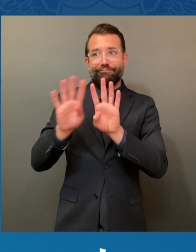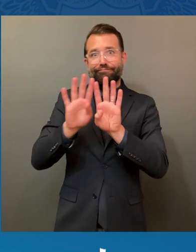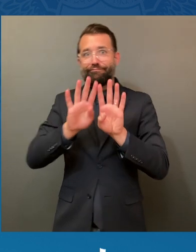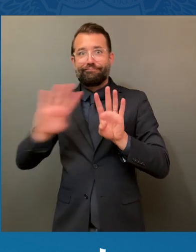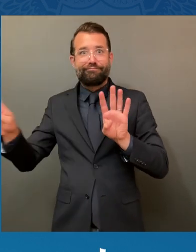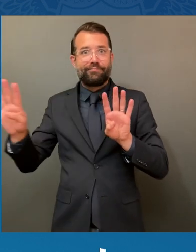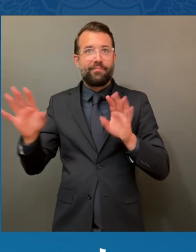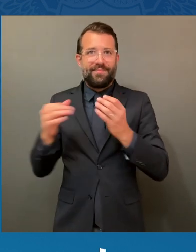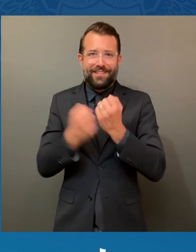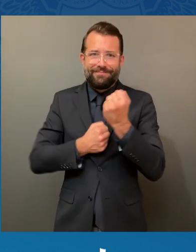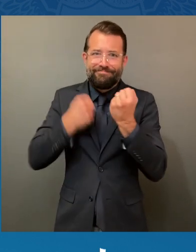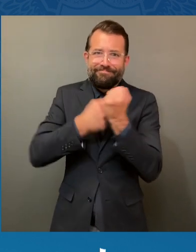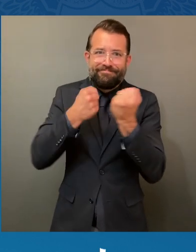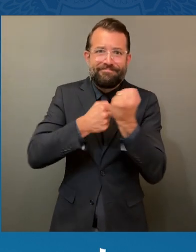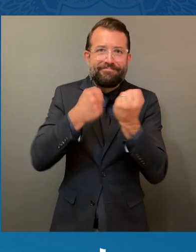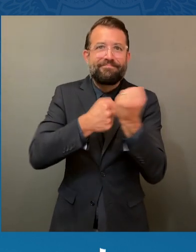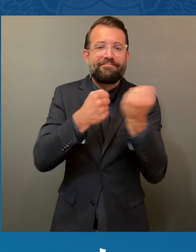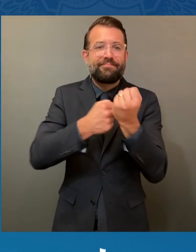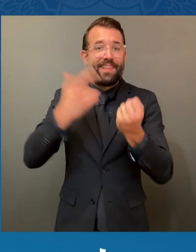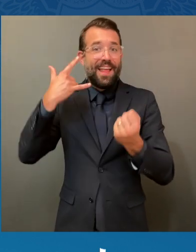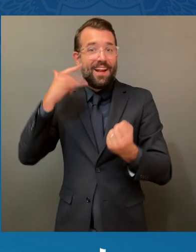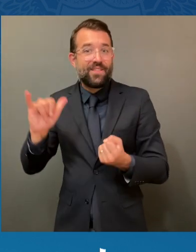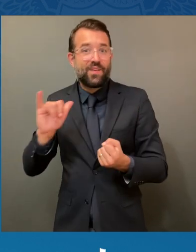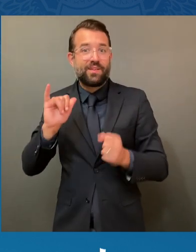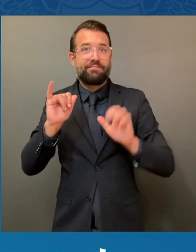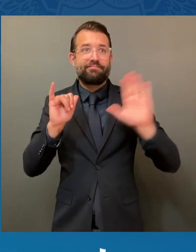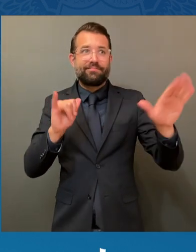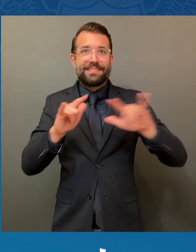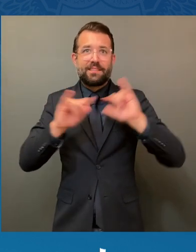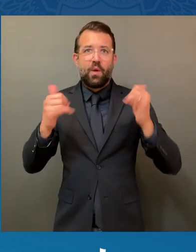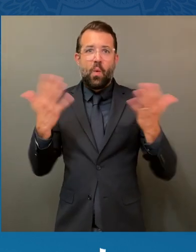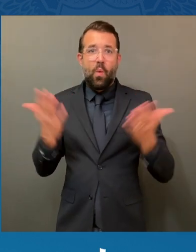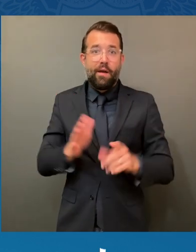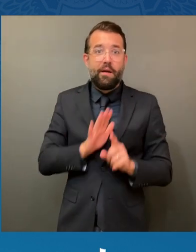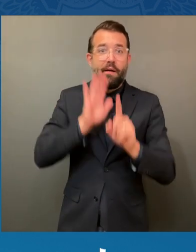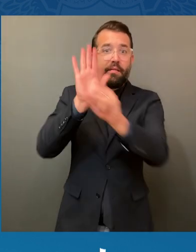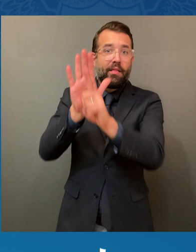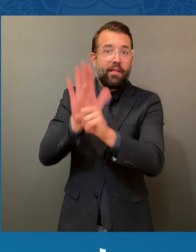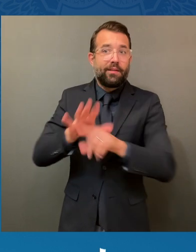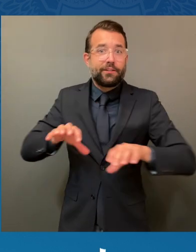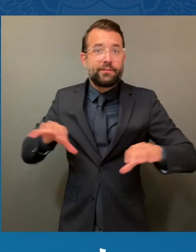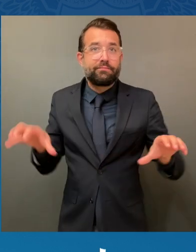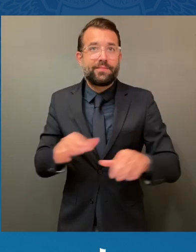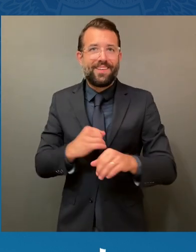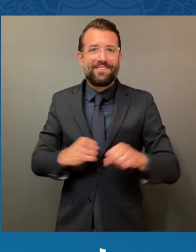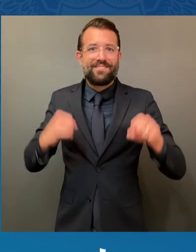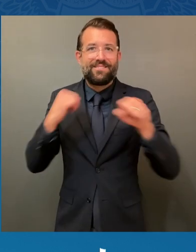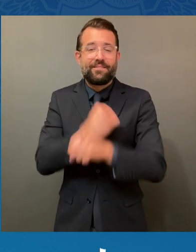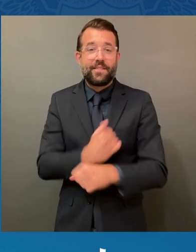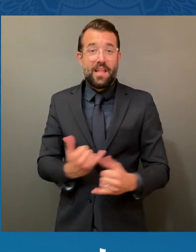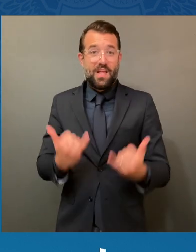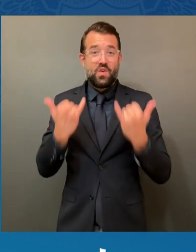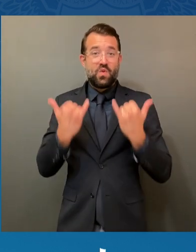not to mention what you've fought for. And in this year of our Lord, 2022, in the Dobbs decision,